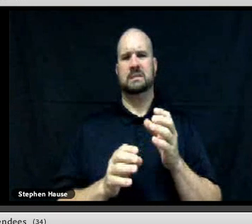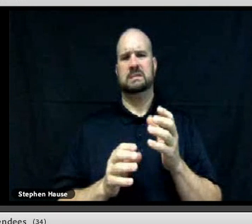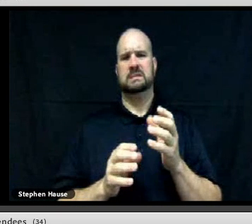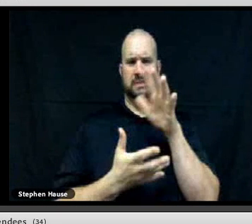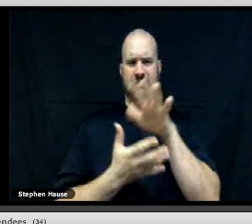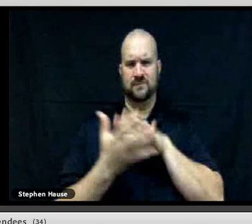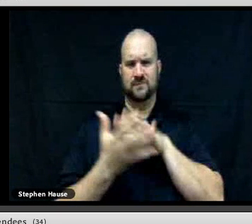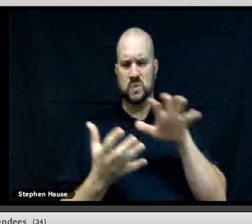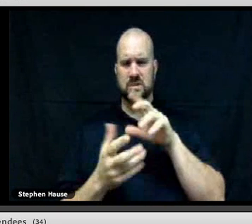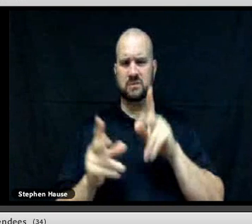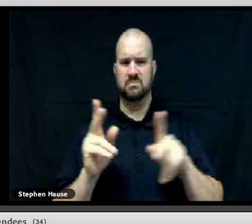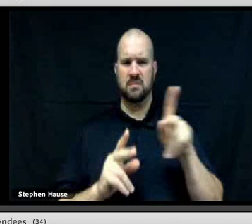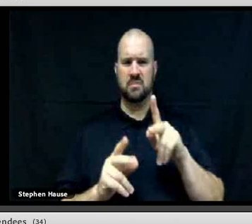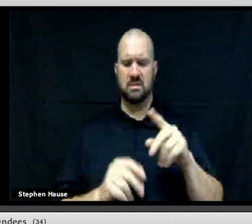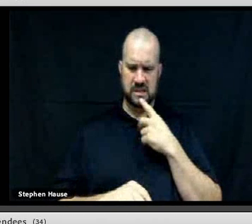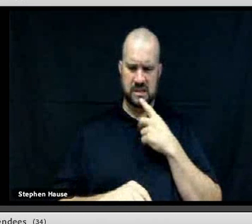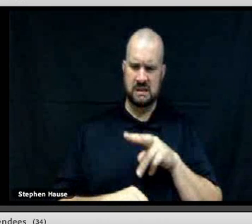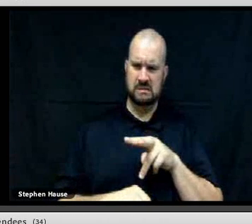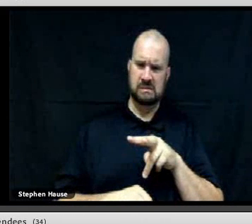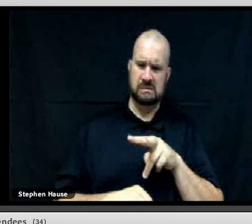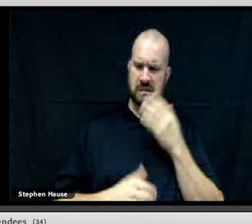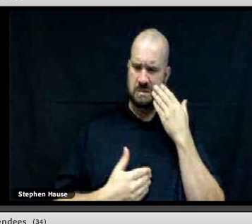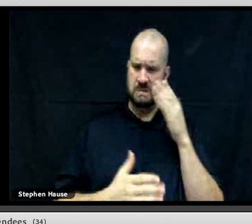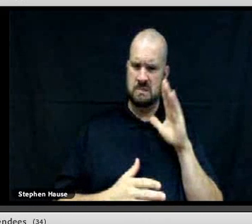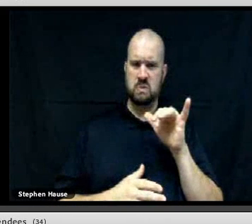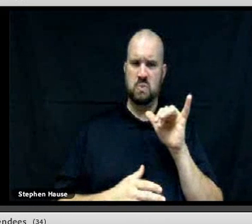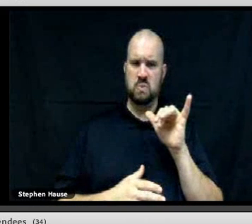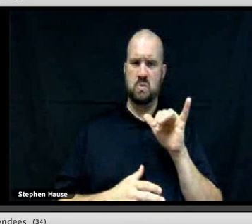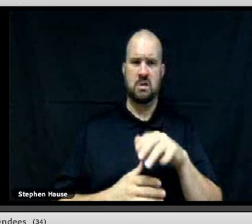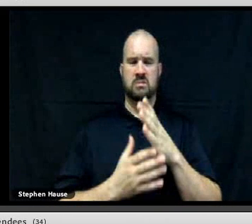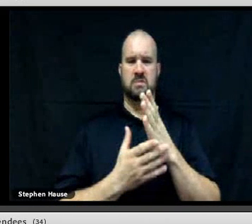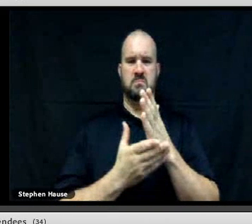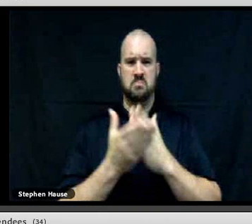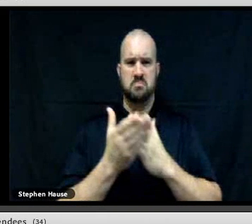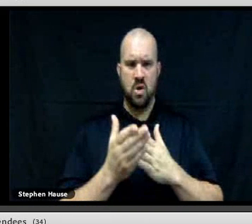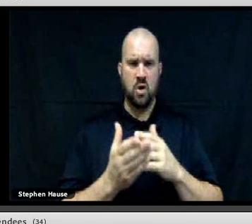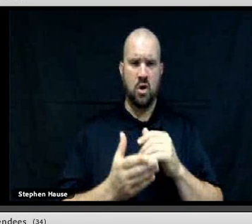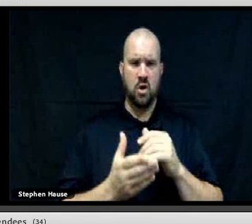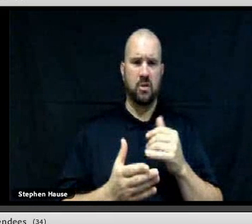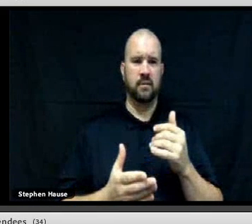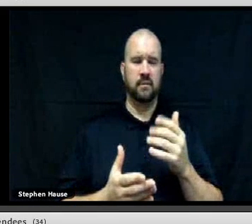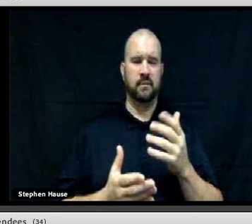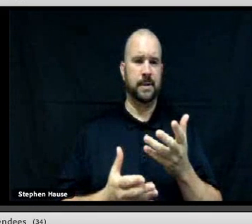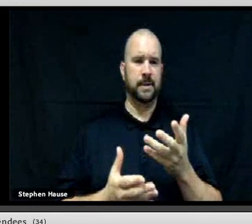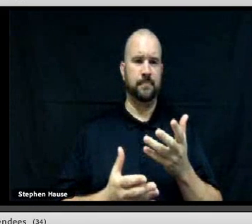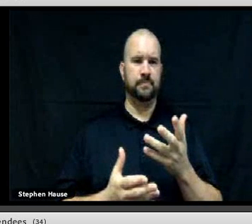They don't know it's part of the shop collection or something like that.